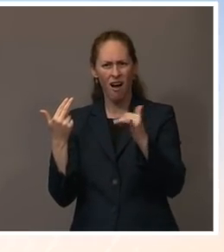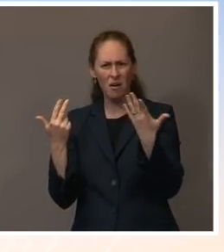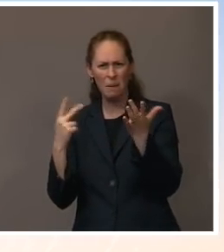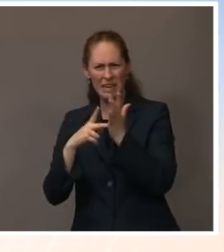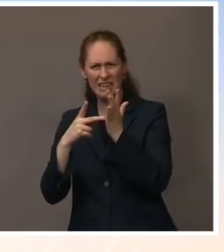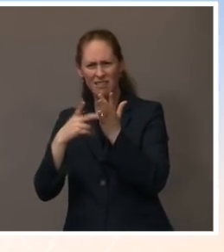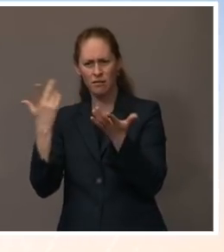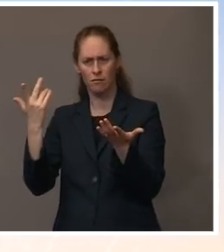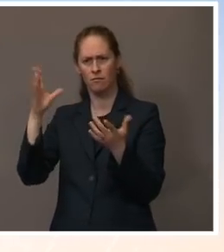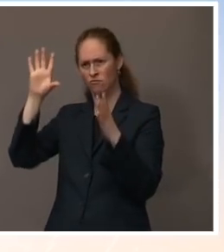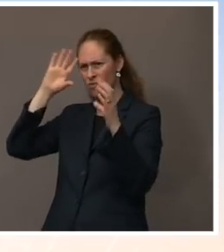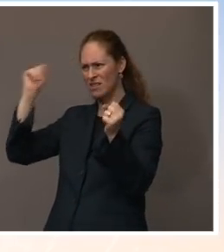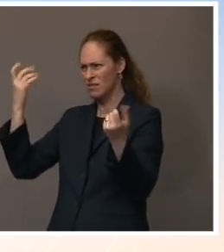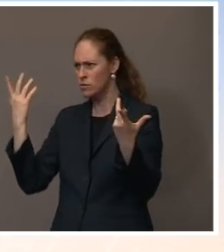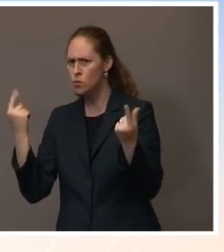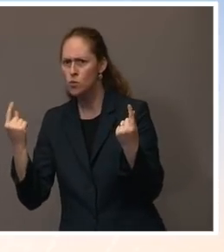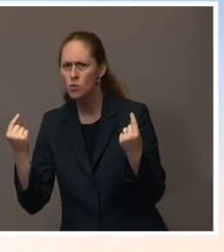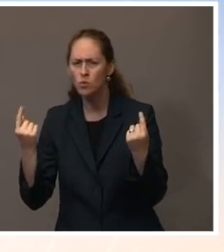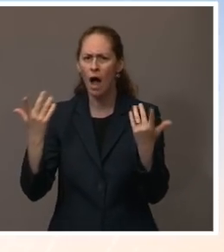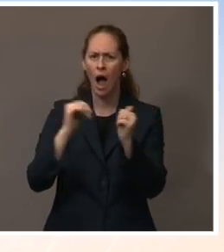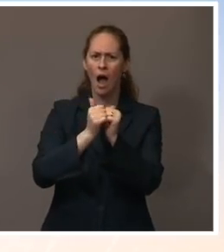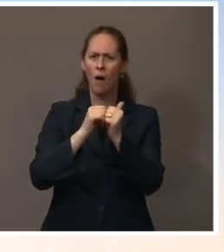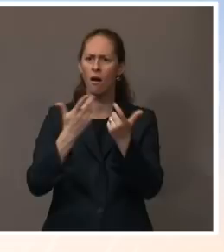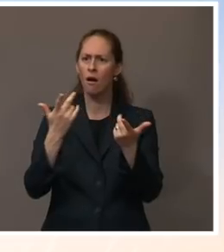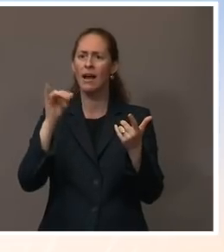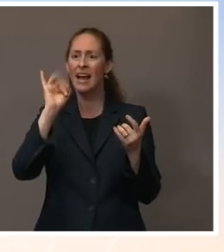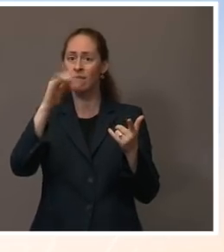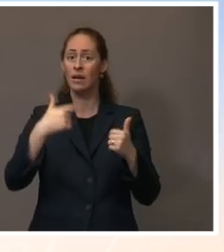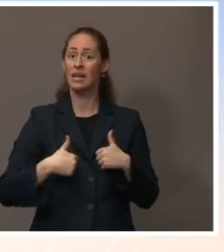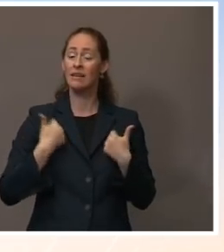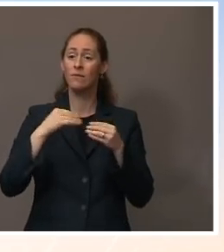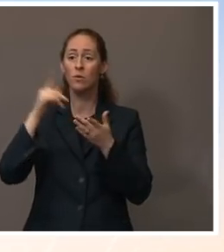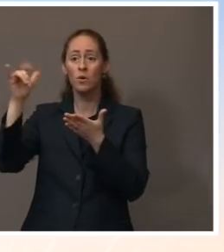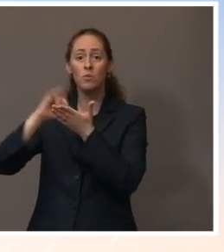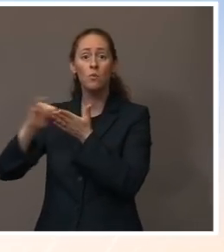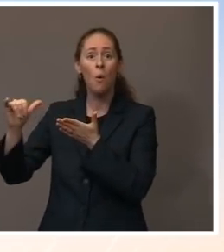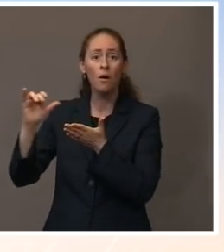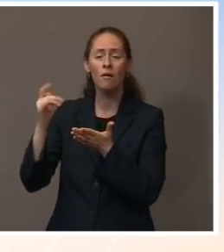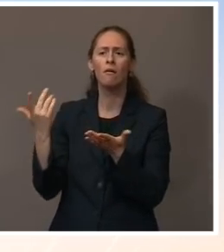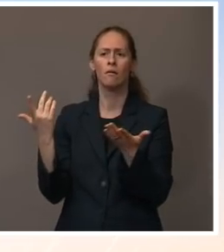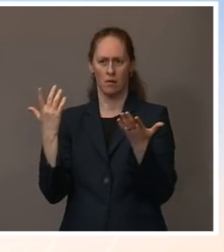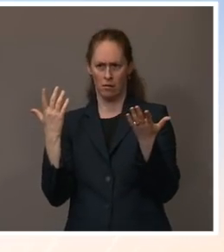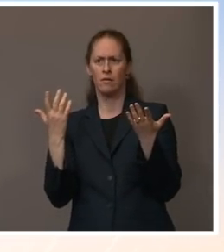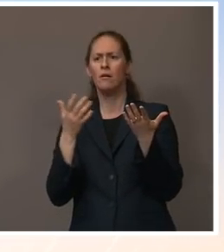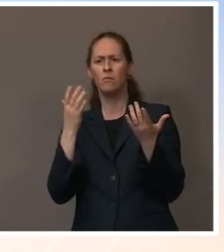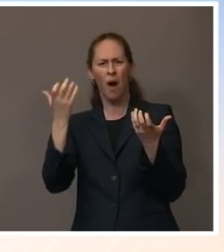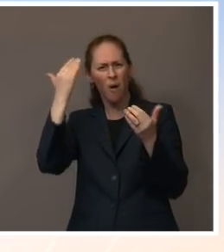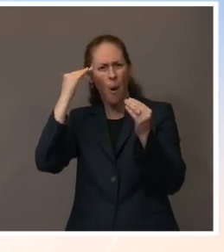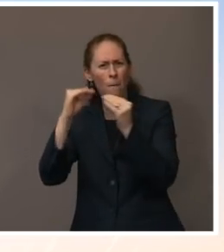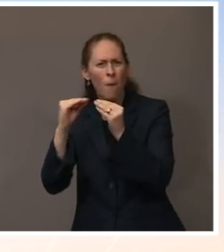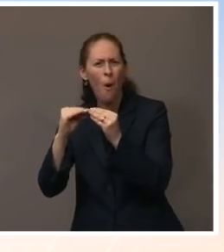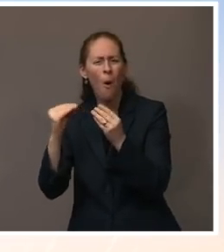is going to do to address that. If you're living in New York City, you do want to hear more. And nationwide, you know,